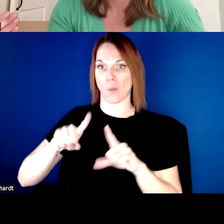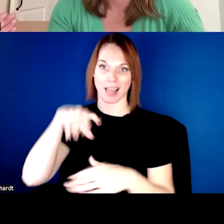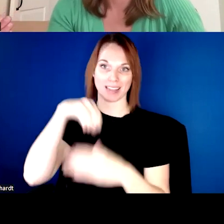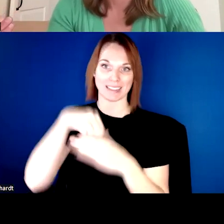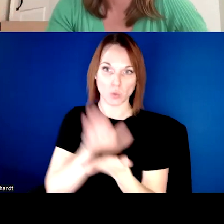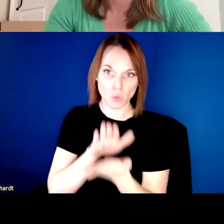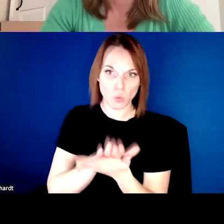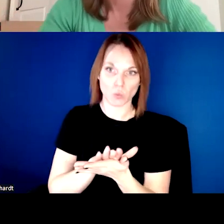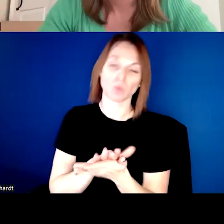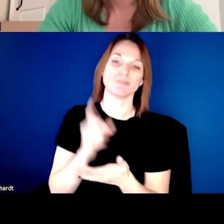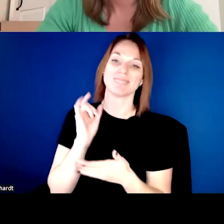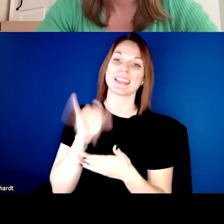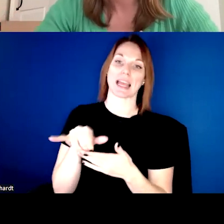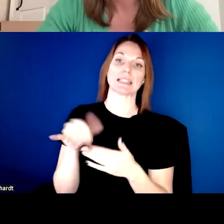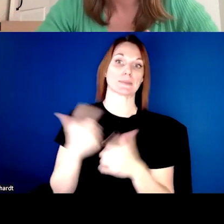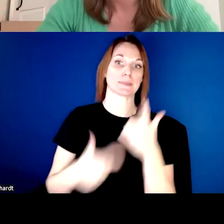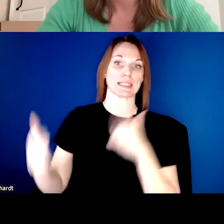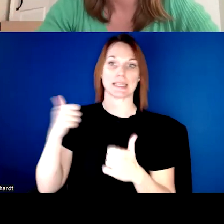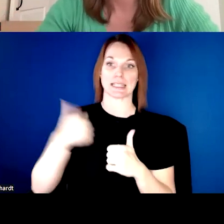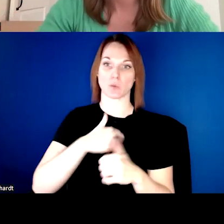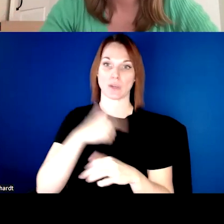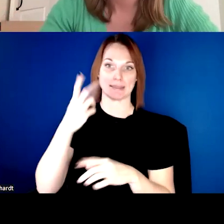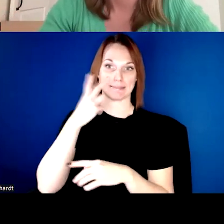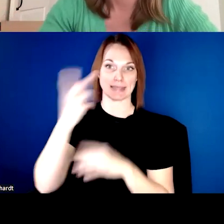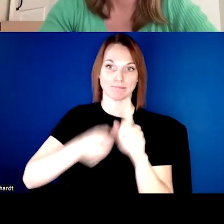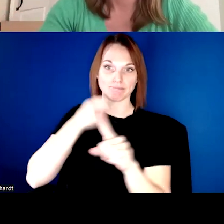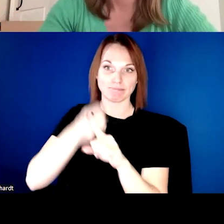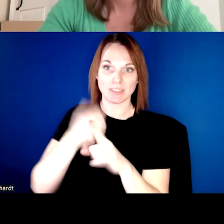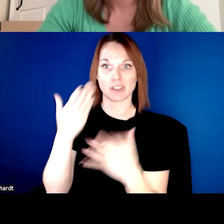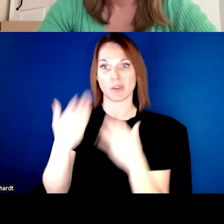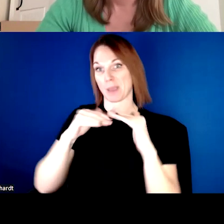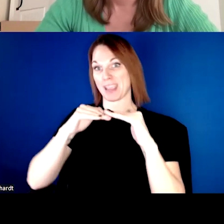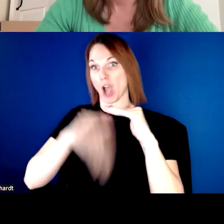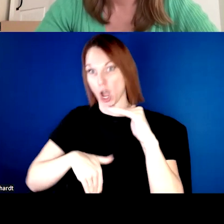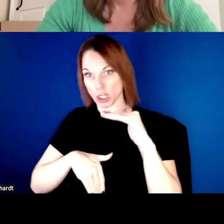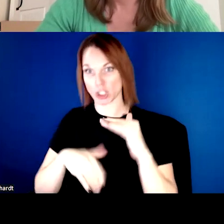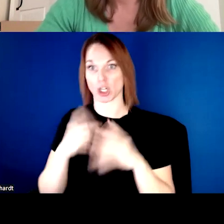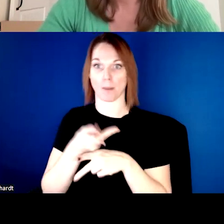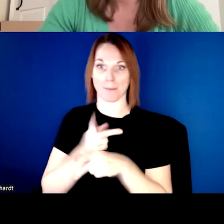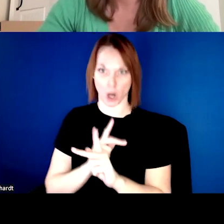this Improvement in. So maybe students are actually under borrowing. We also see that